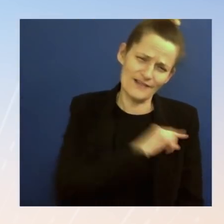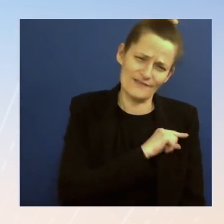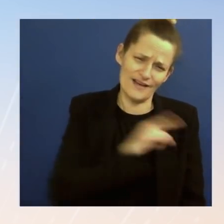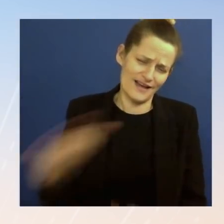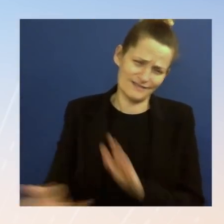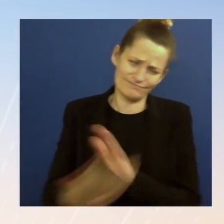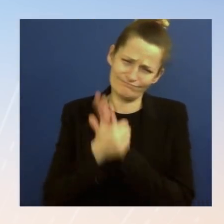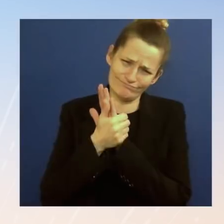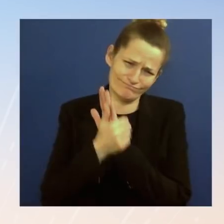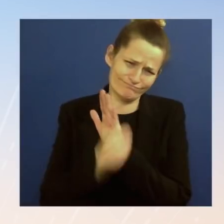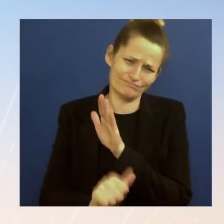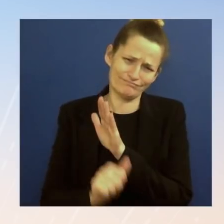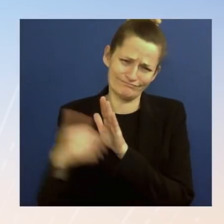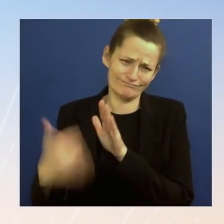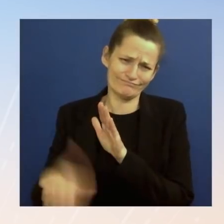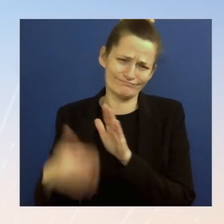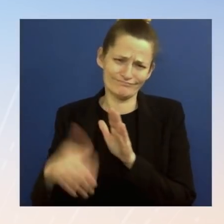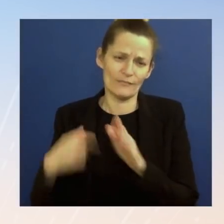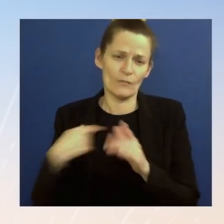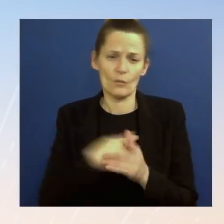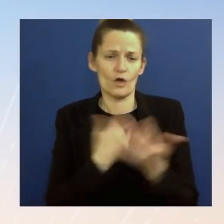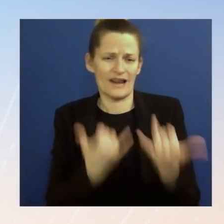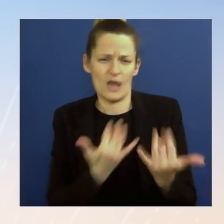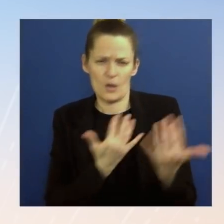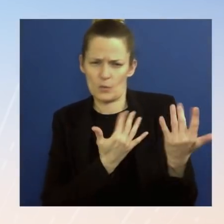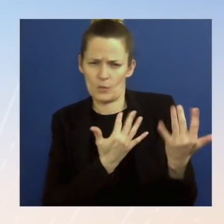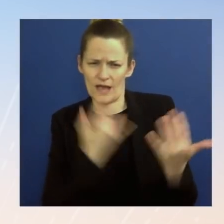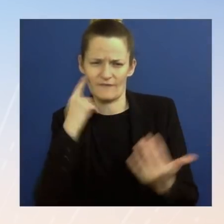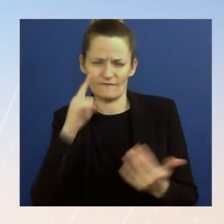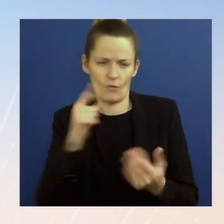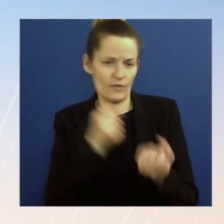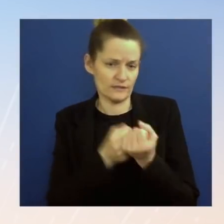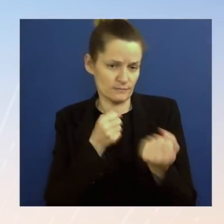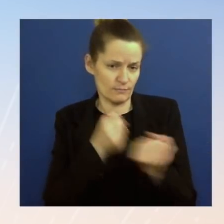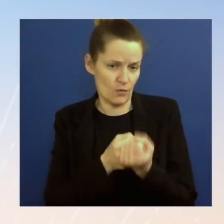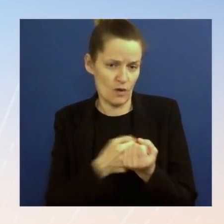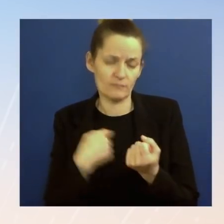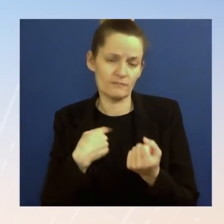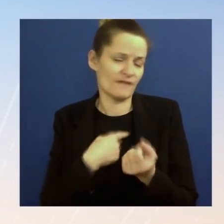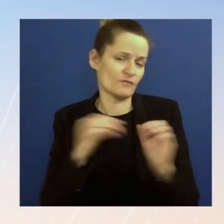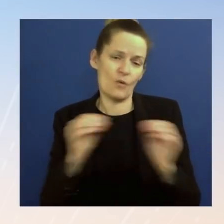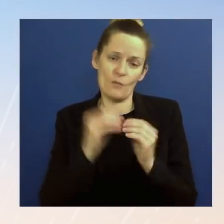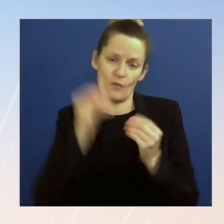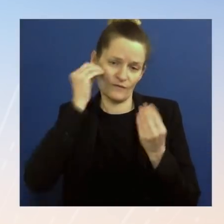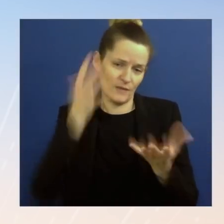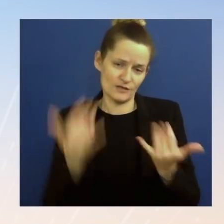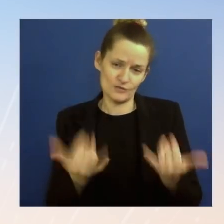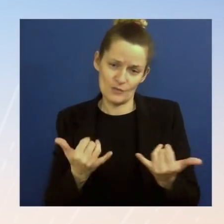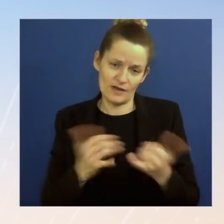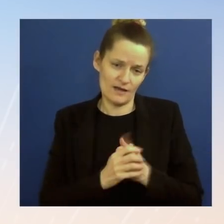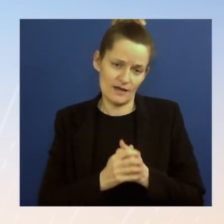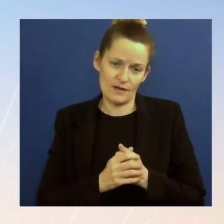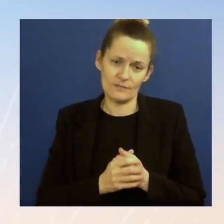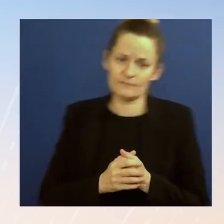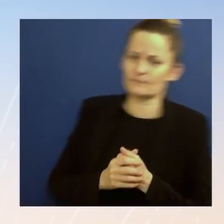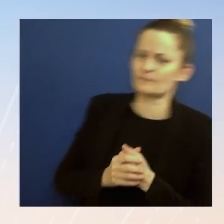The Press: How did Senator Manchin make you aware that -- of his opposition? Was there a call to someone in the White House? Did the President know? What did that look like today? Ms. Psaki: I'm just not going to detail more specifics.